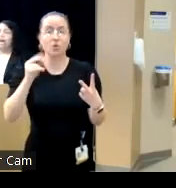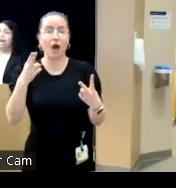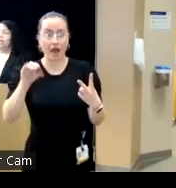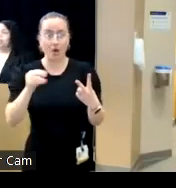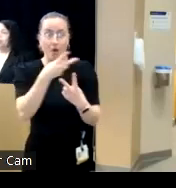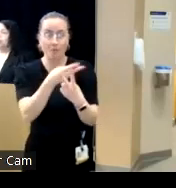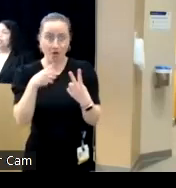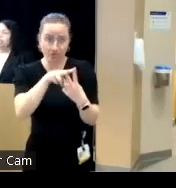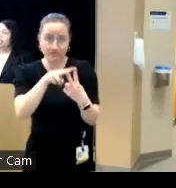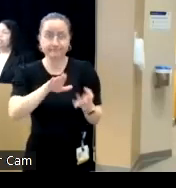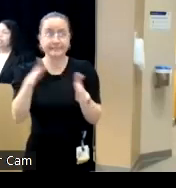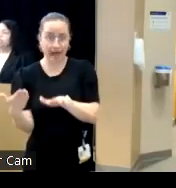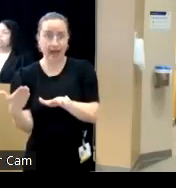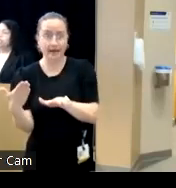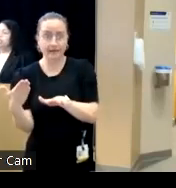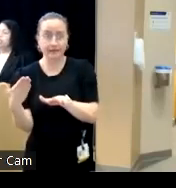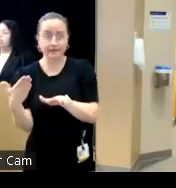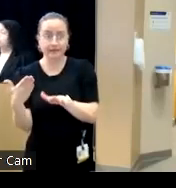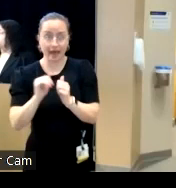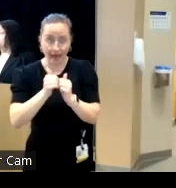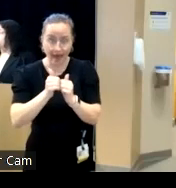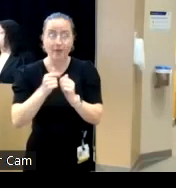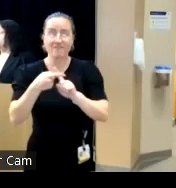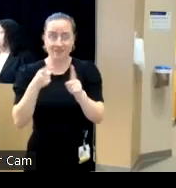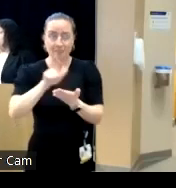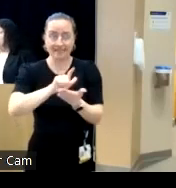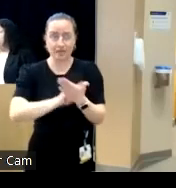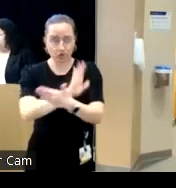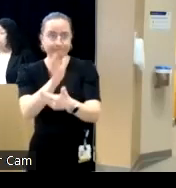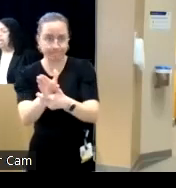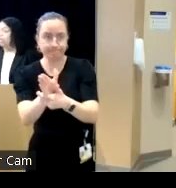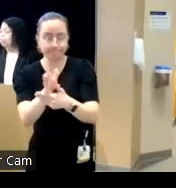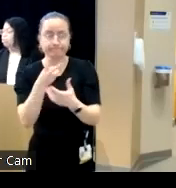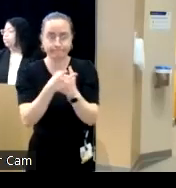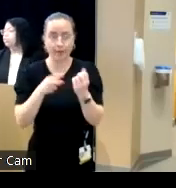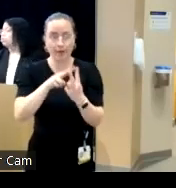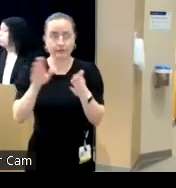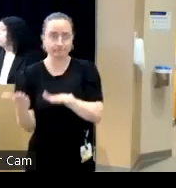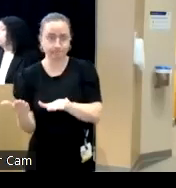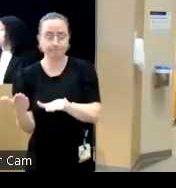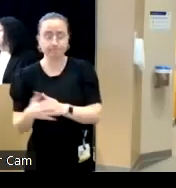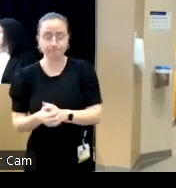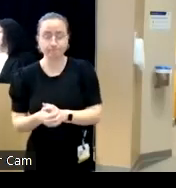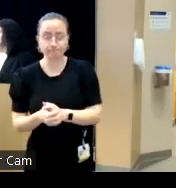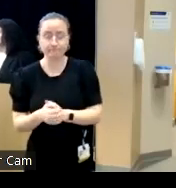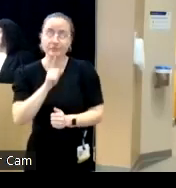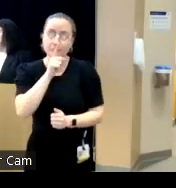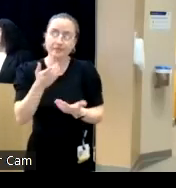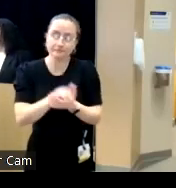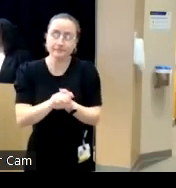both died at the hands of legal intervention the latter in particular called the police to help